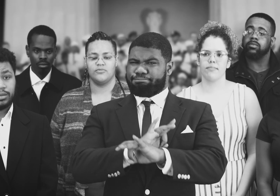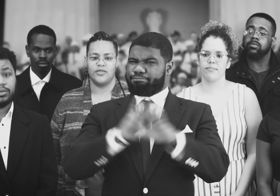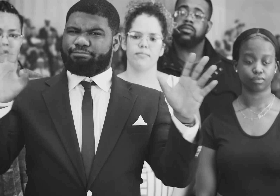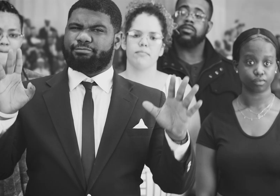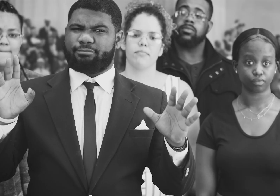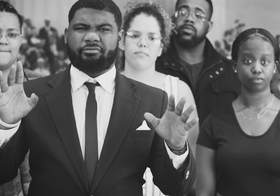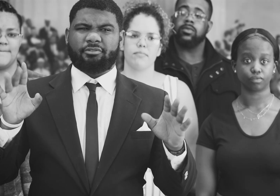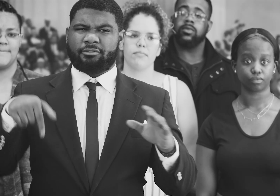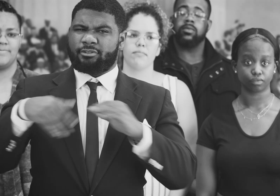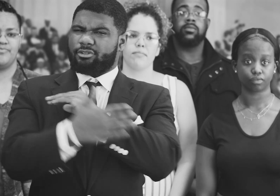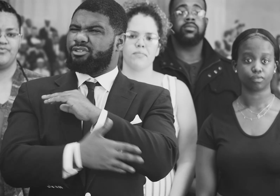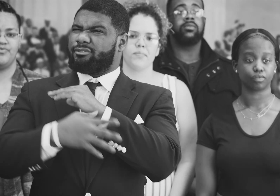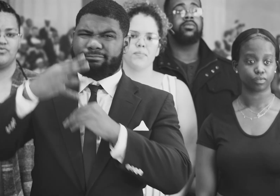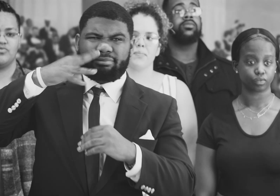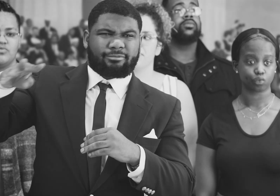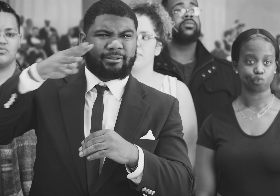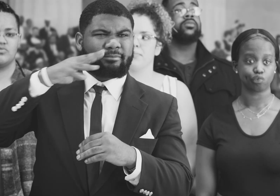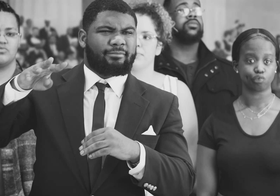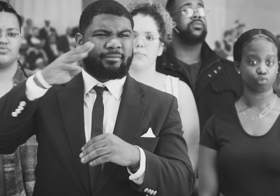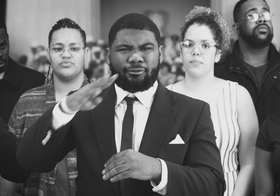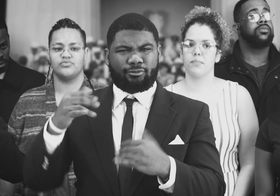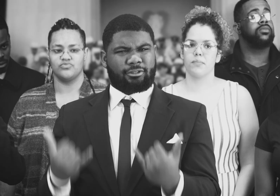It would be fatal for the nation to overlook the urgency of the moment.